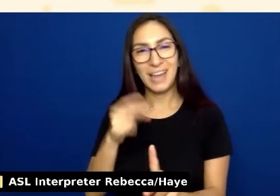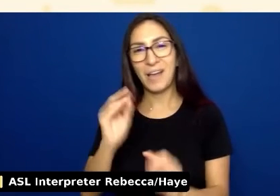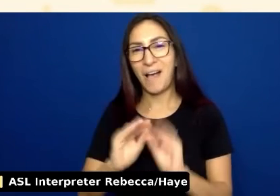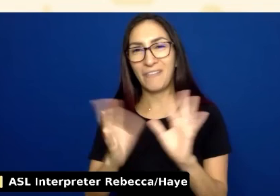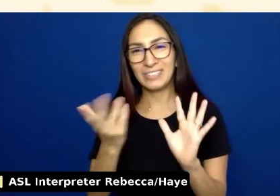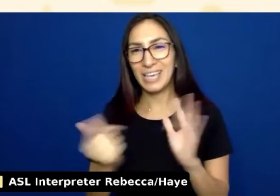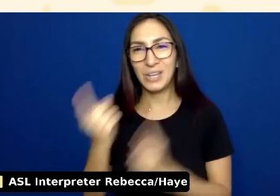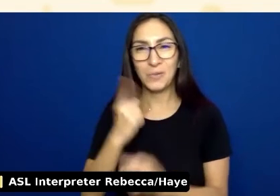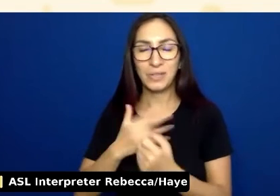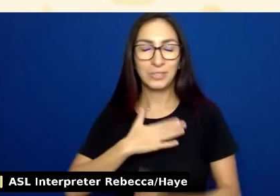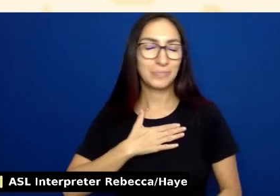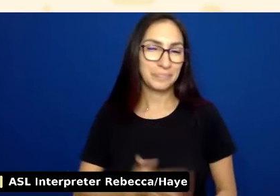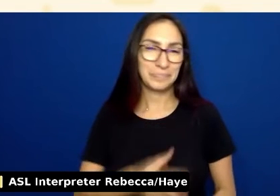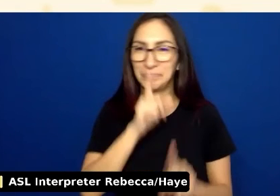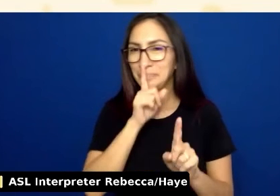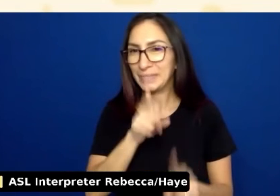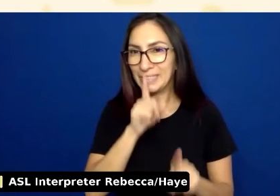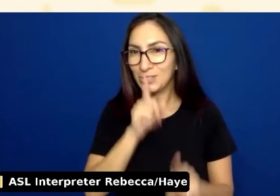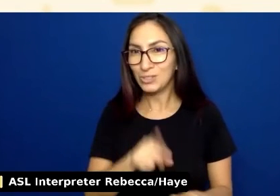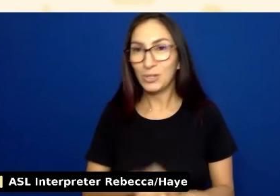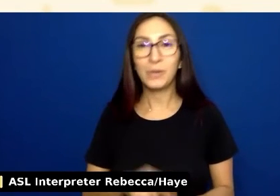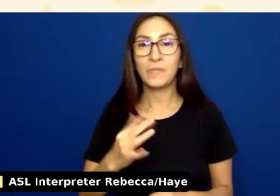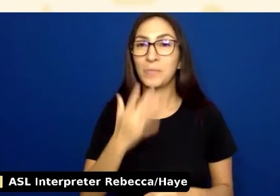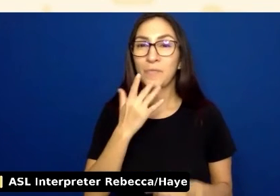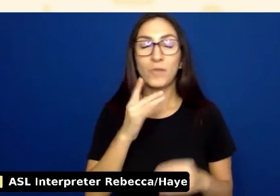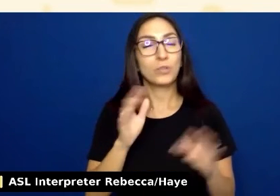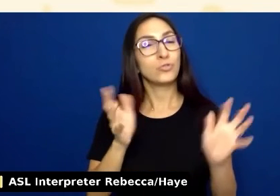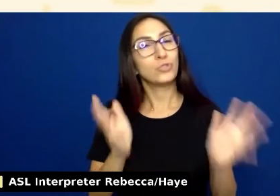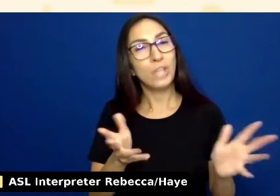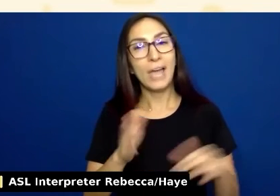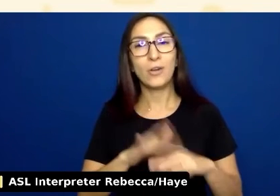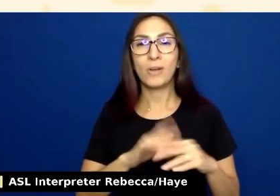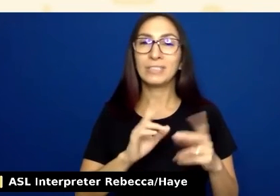to answer those. If you want to chat with me on digital accessibility, you can